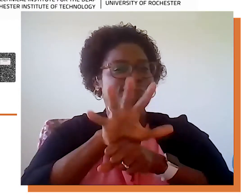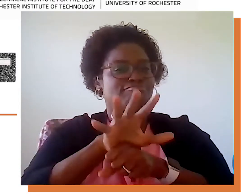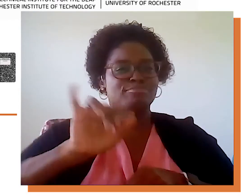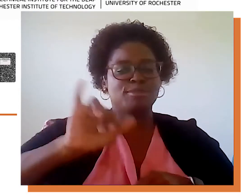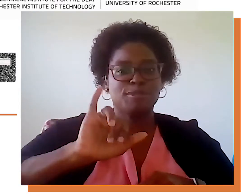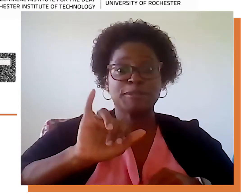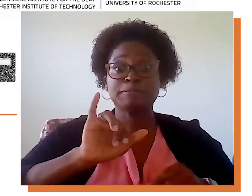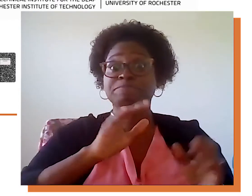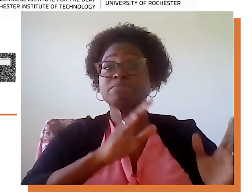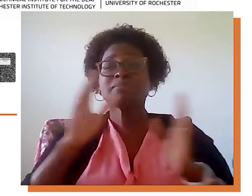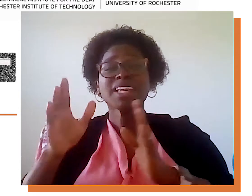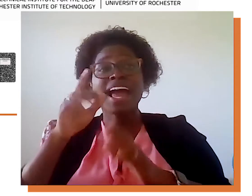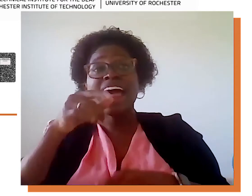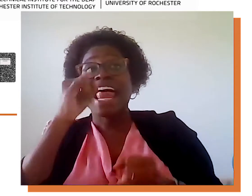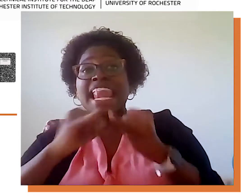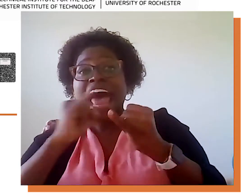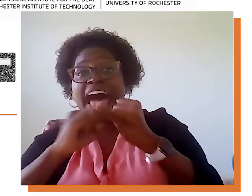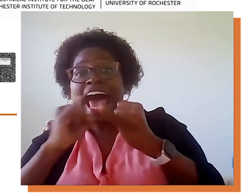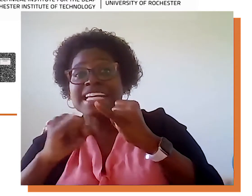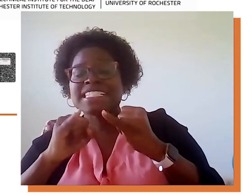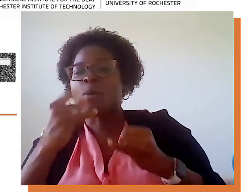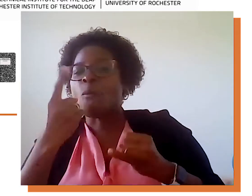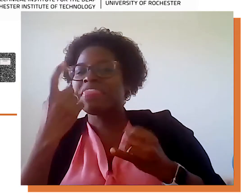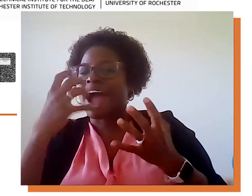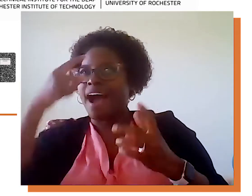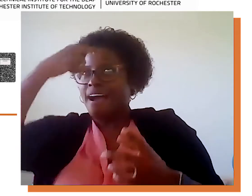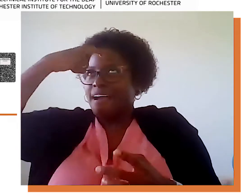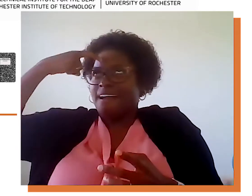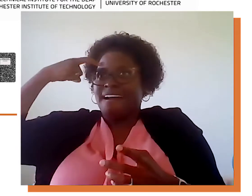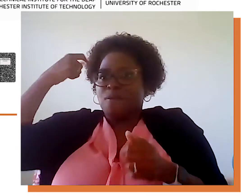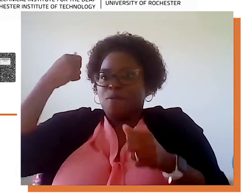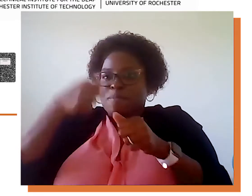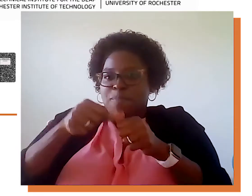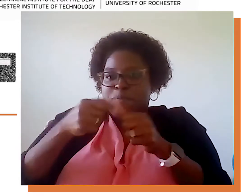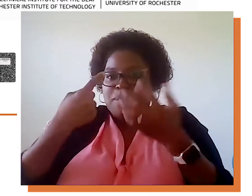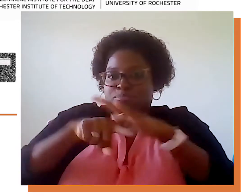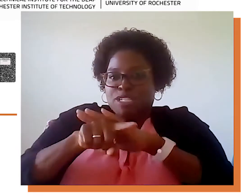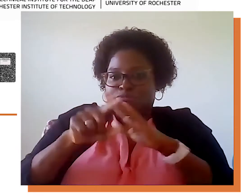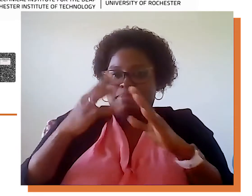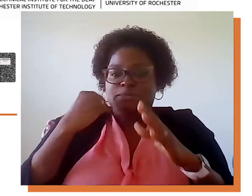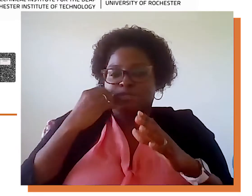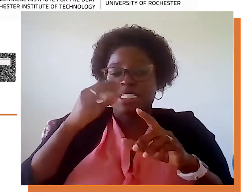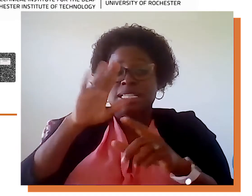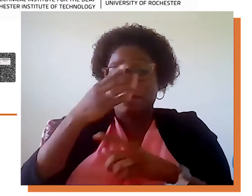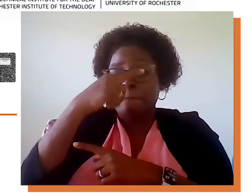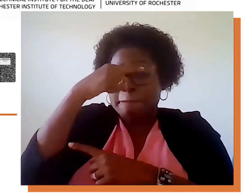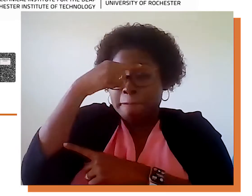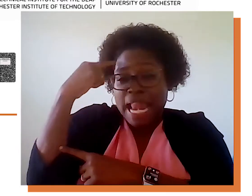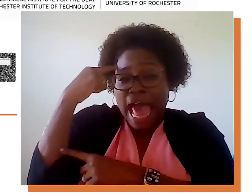And I think that those are just very common experiences. I remember one thing in particular--